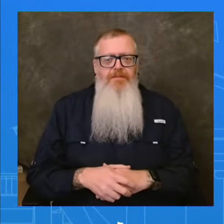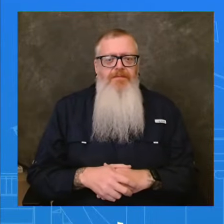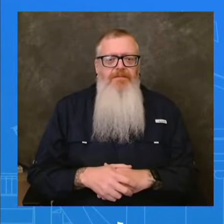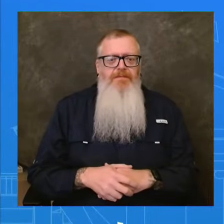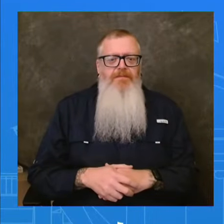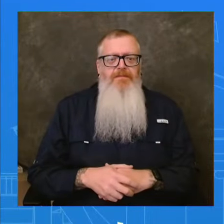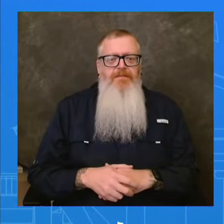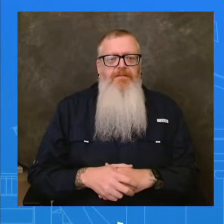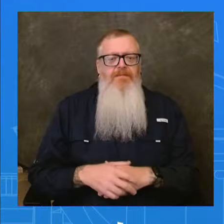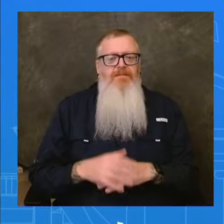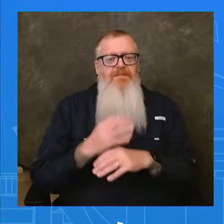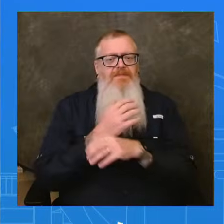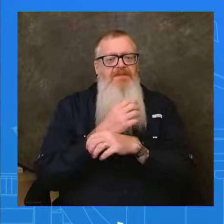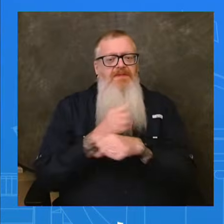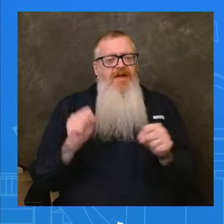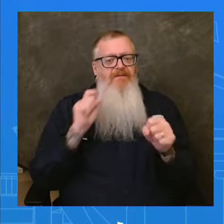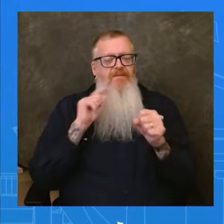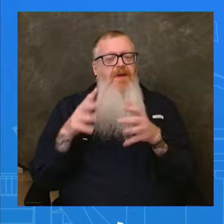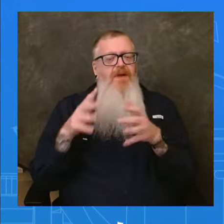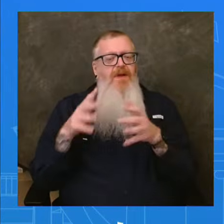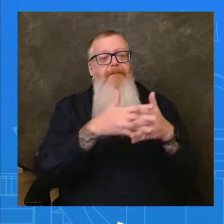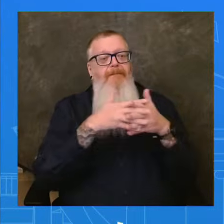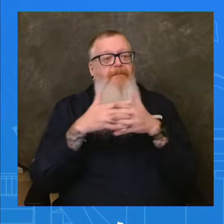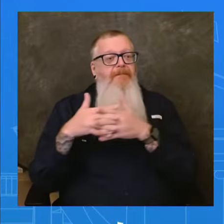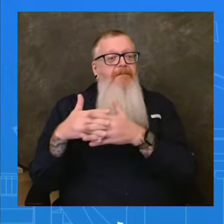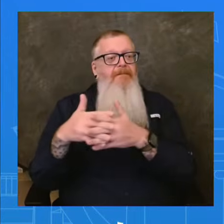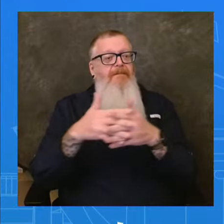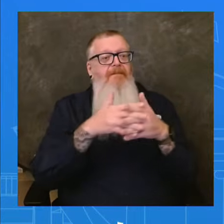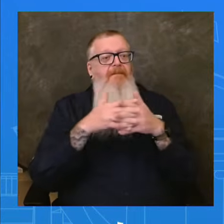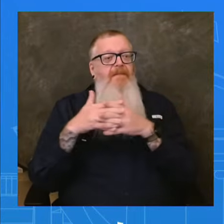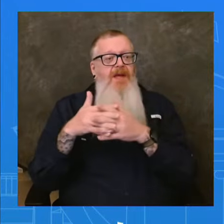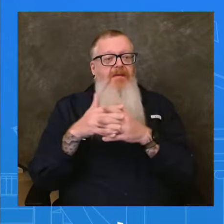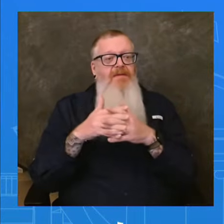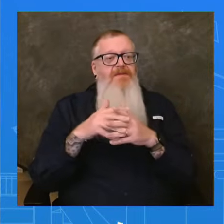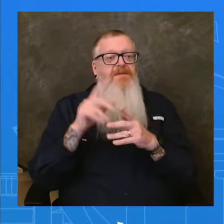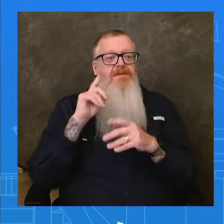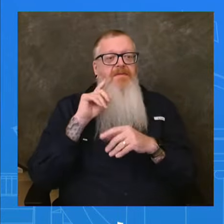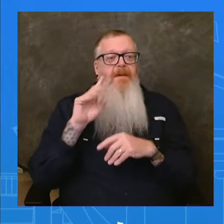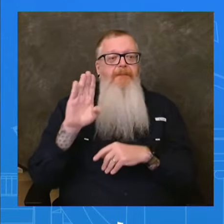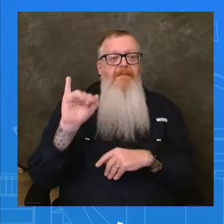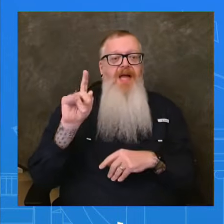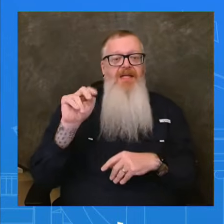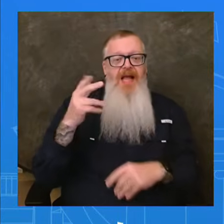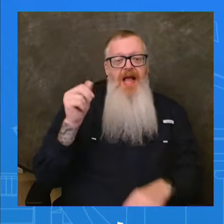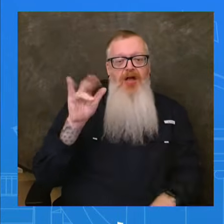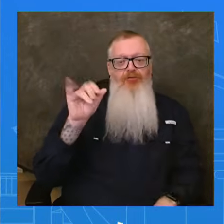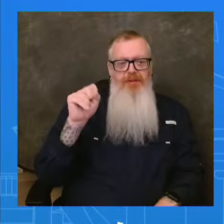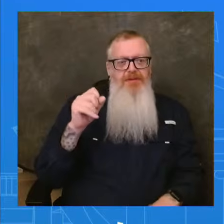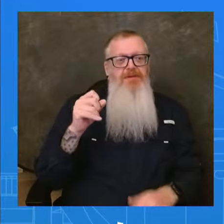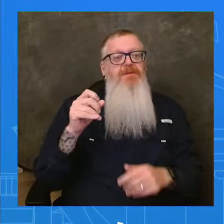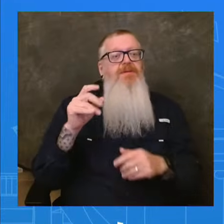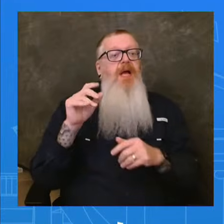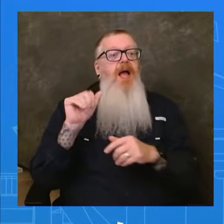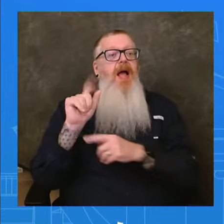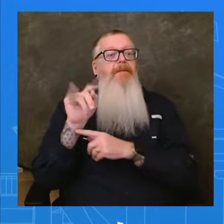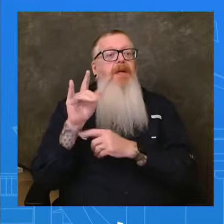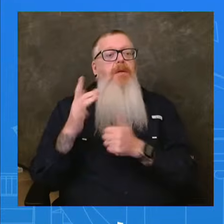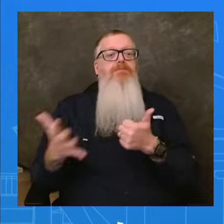is the Biden-Harris administration's first priority. As the security situation in Lebanon becomes increasingly volatile,